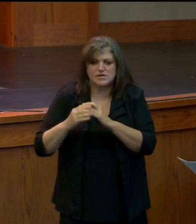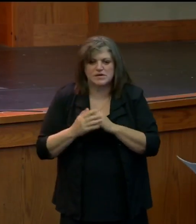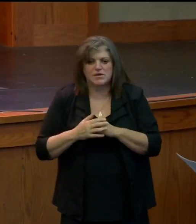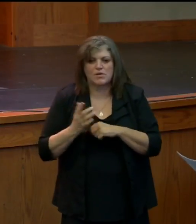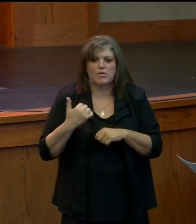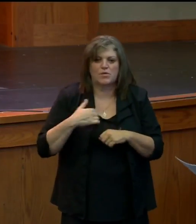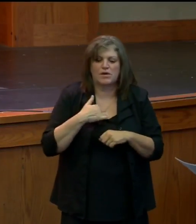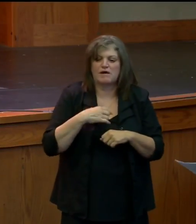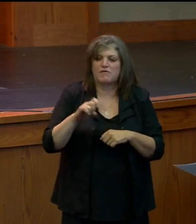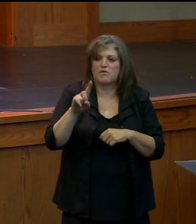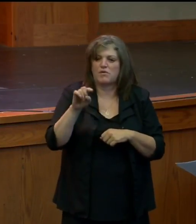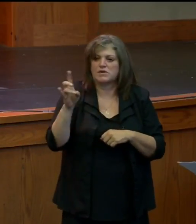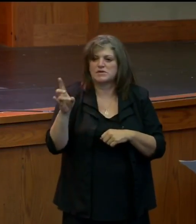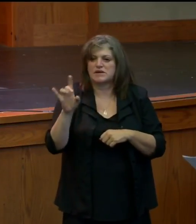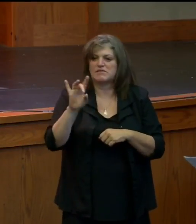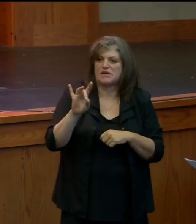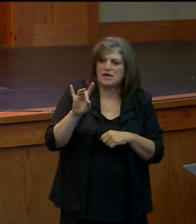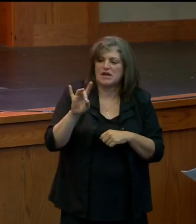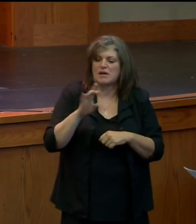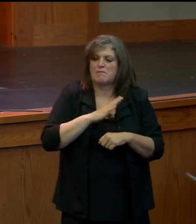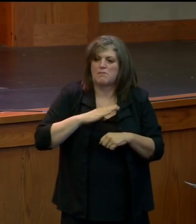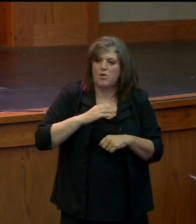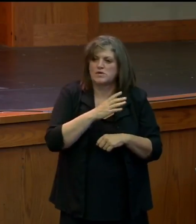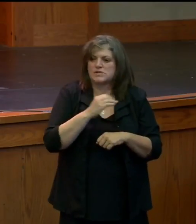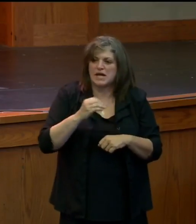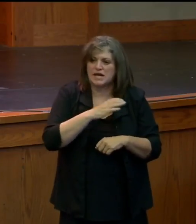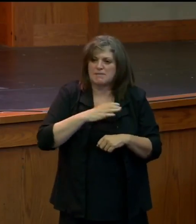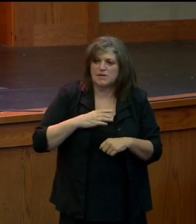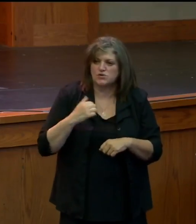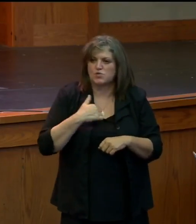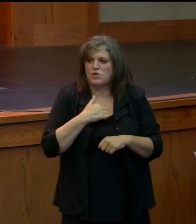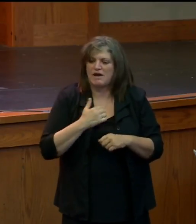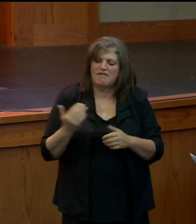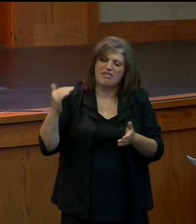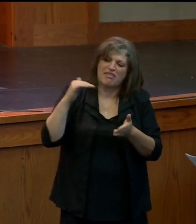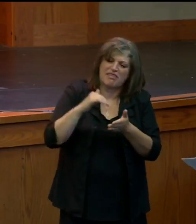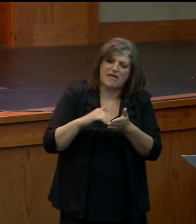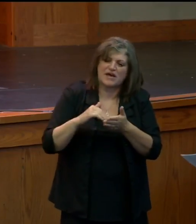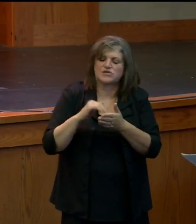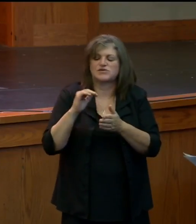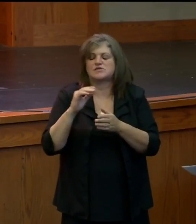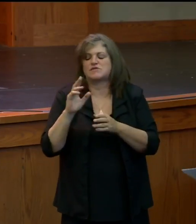WE HAVE 178 BOARDS AND COMMISSIONS. WE'RE THOUSANDS OF FELLOW RESIDENTS PARTICIPATE IN